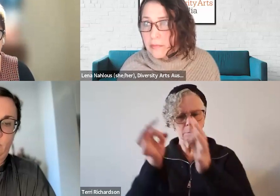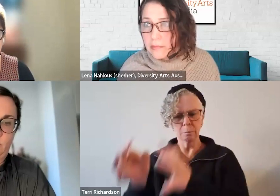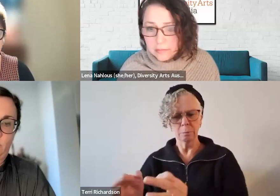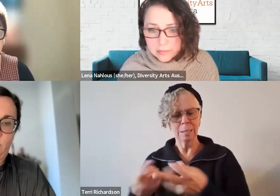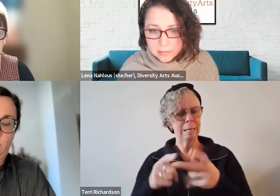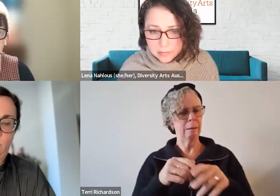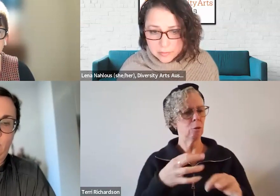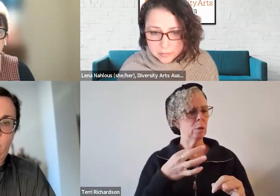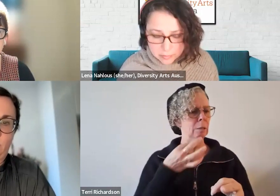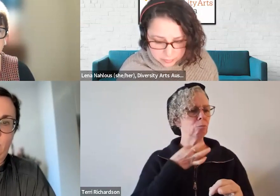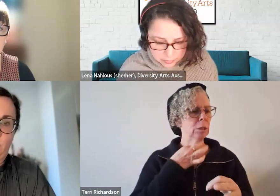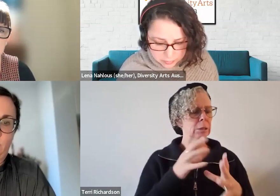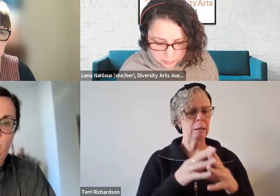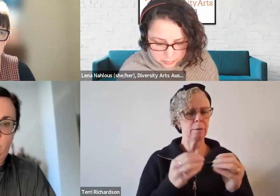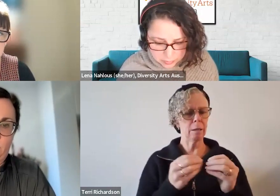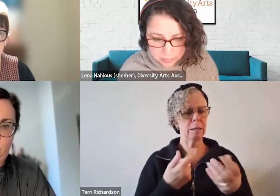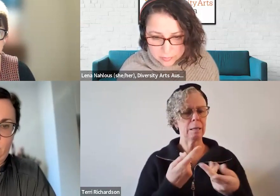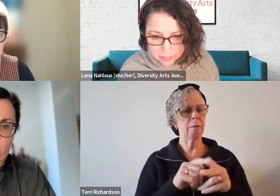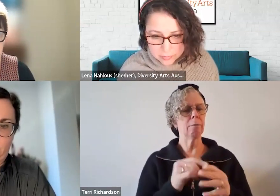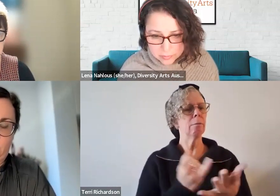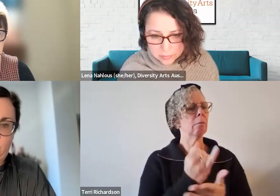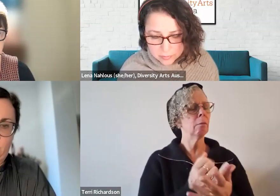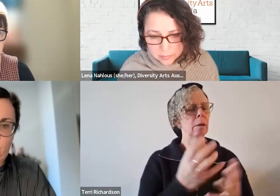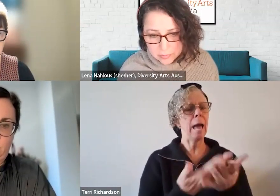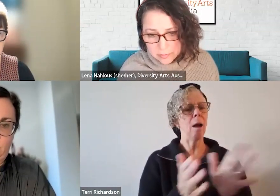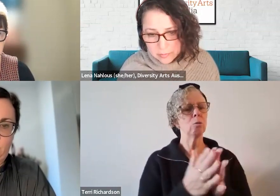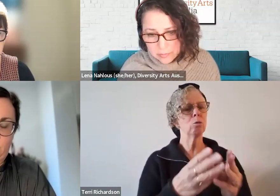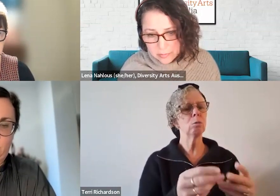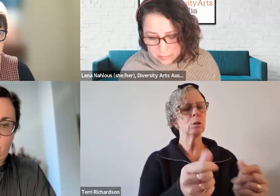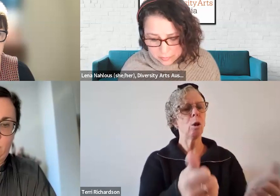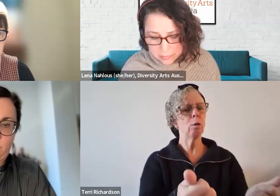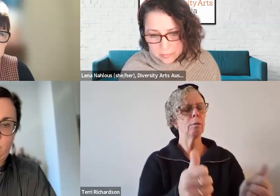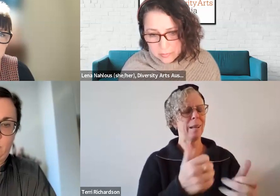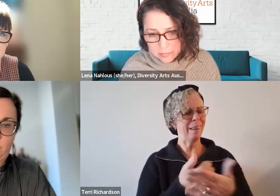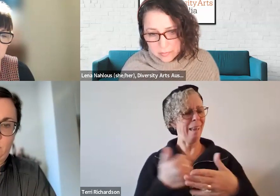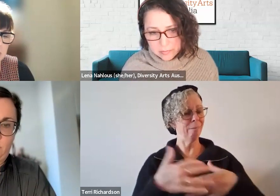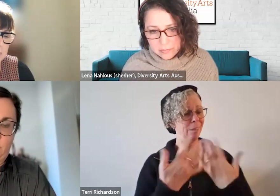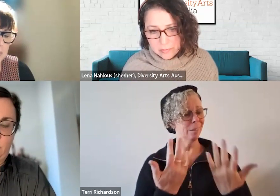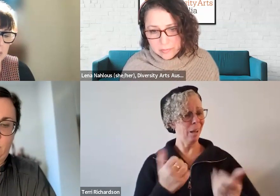and separate politics from day-to-day business and program management, service delivery.